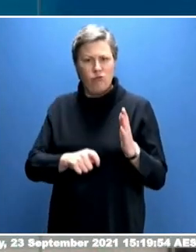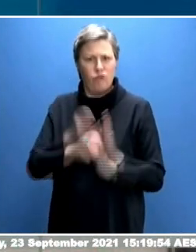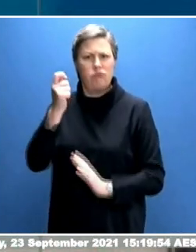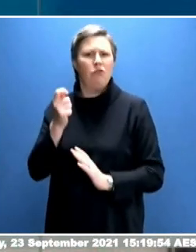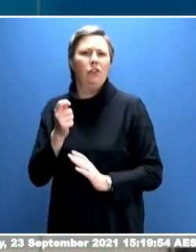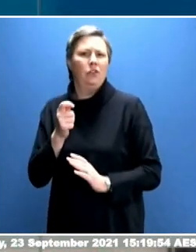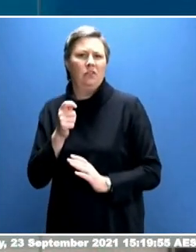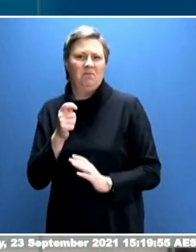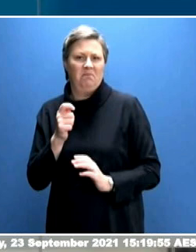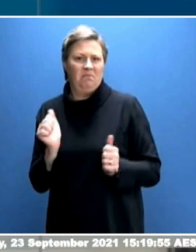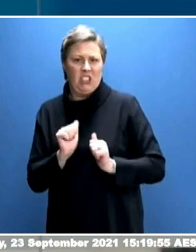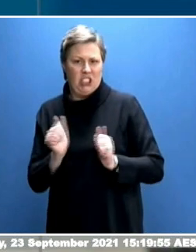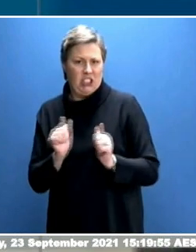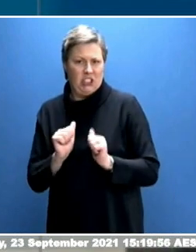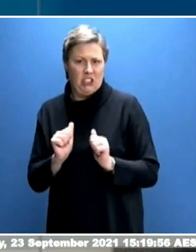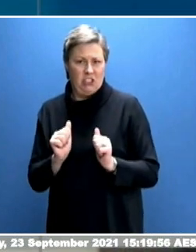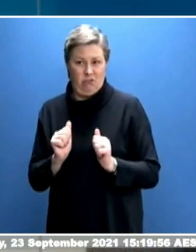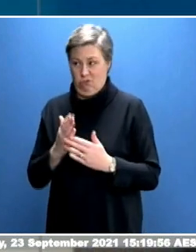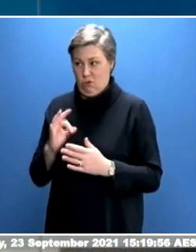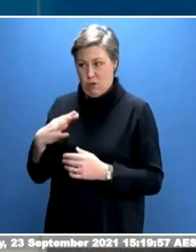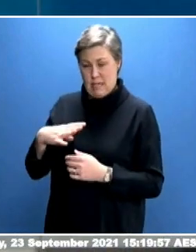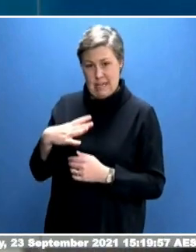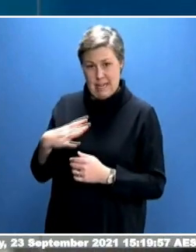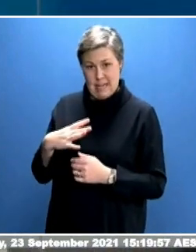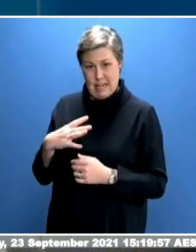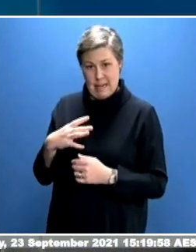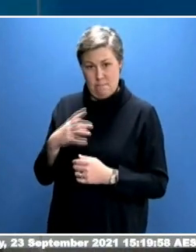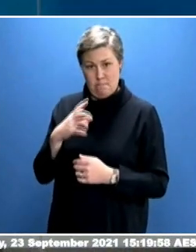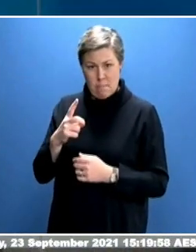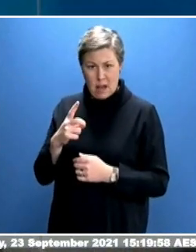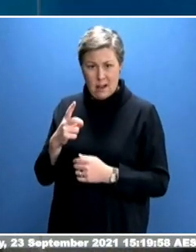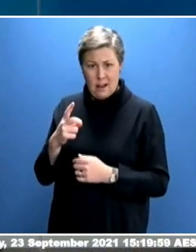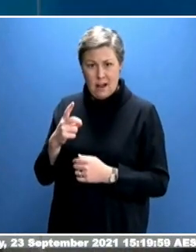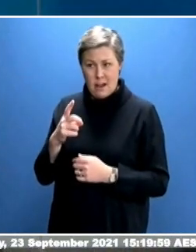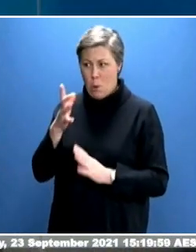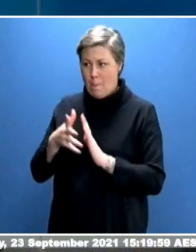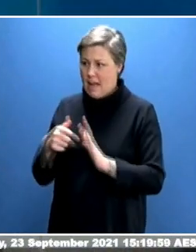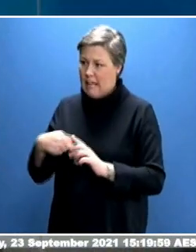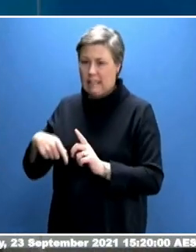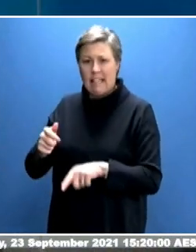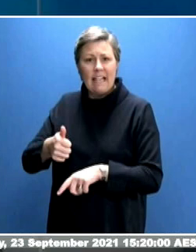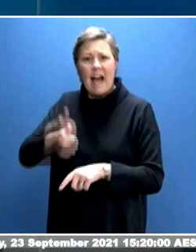be necessary for her any longer. That doesn't mean that she can't continue to reside in the residence.